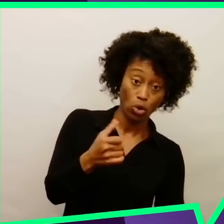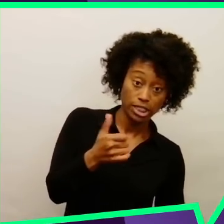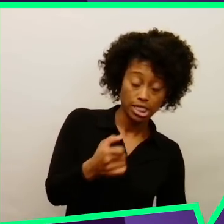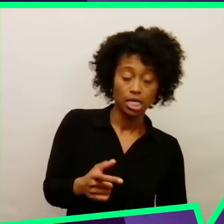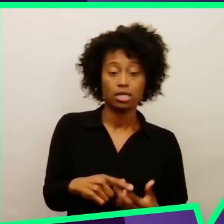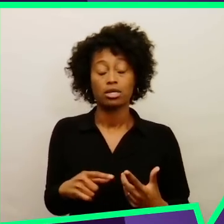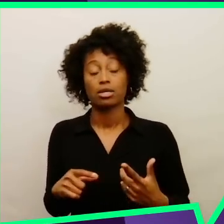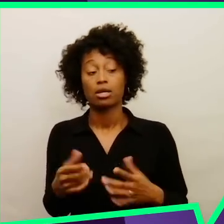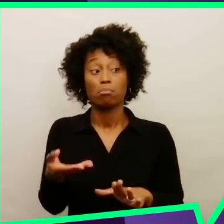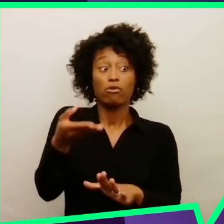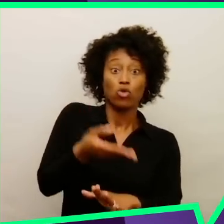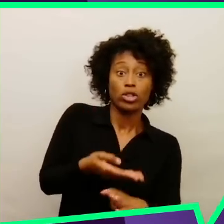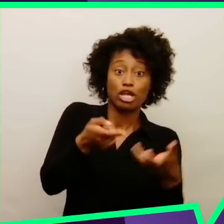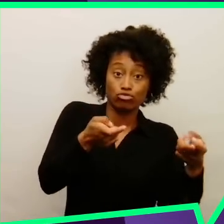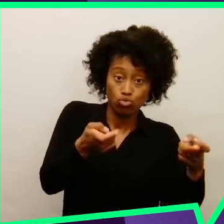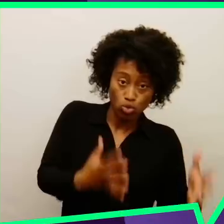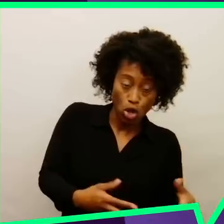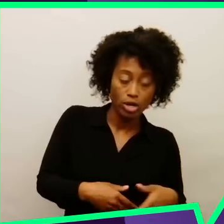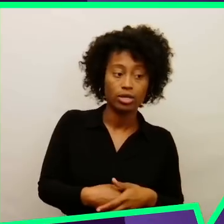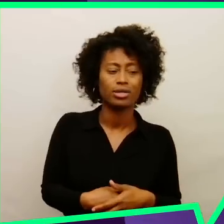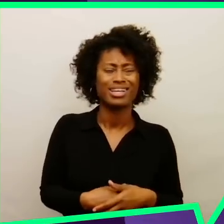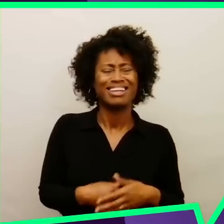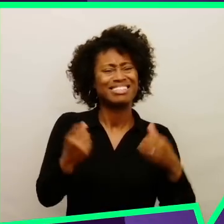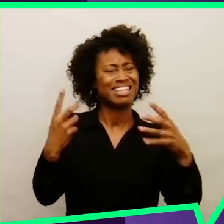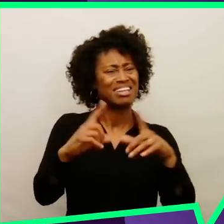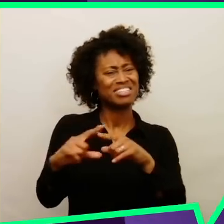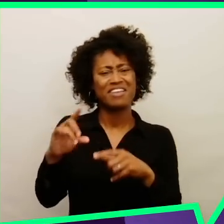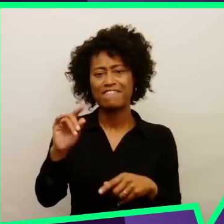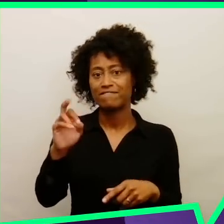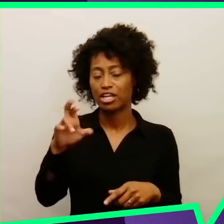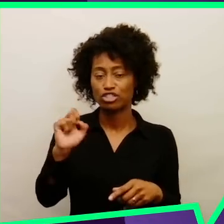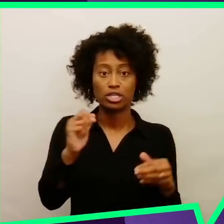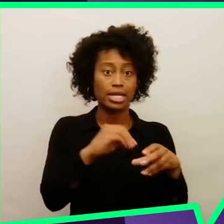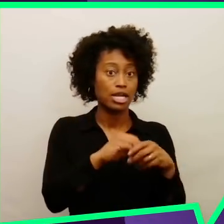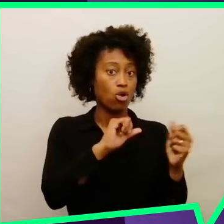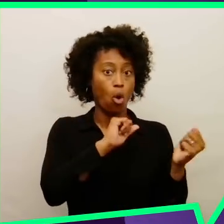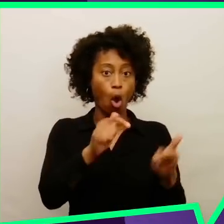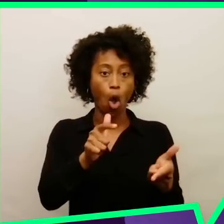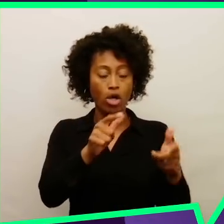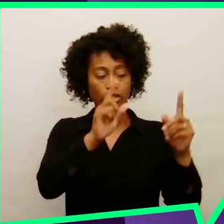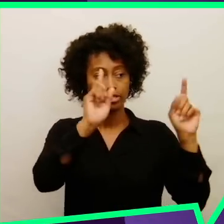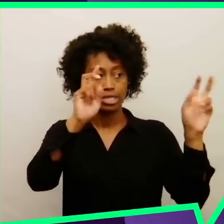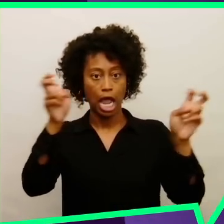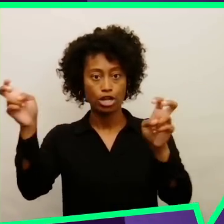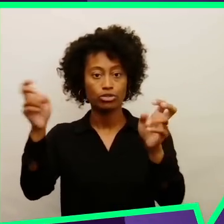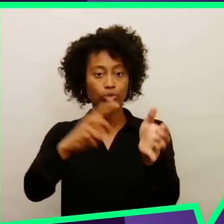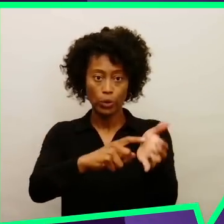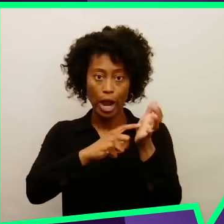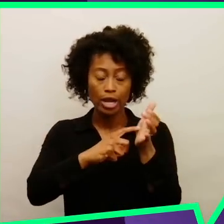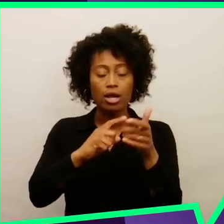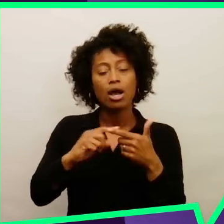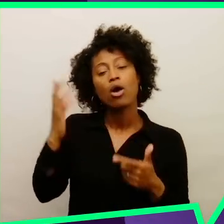in their games, and now, of course, the Adaptive Joystick, before the Adaptive Controller and a number of other features